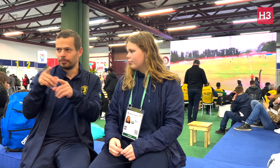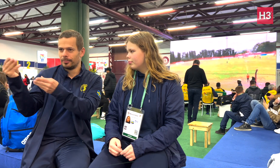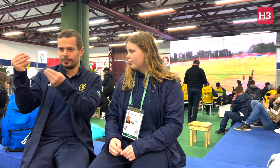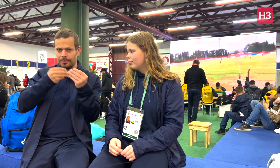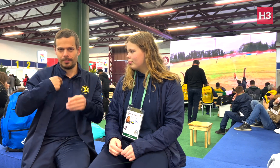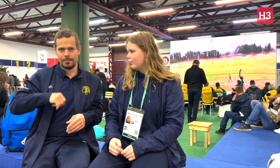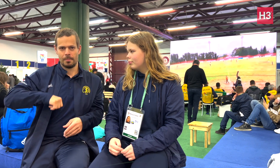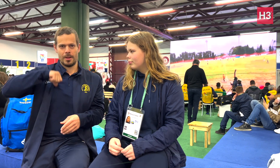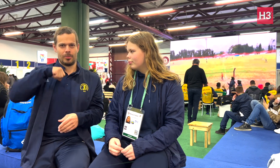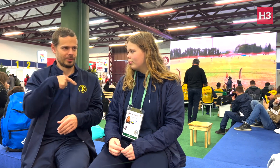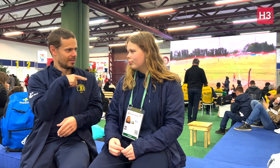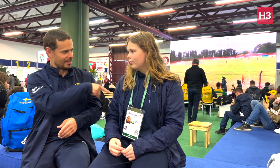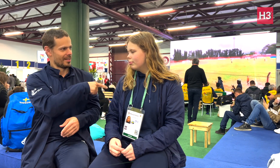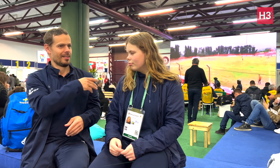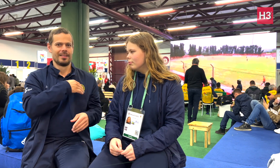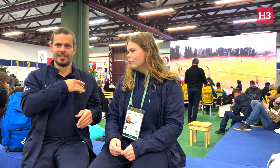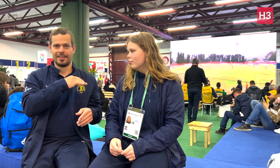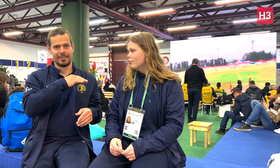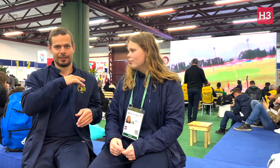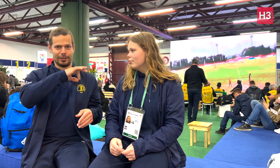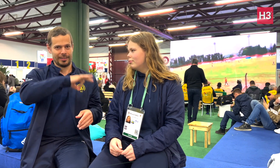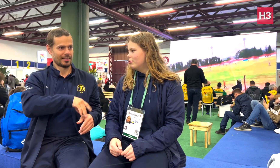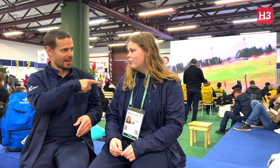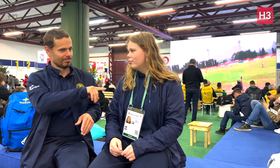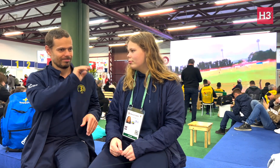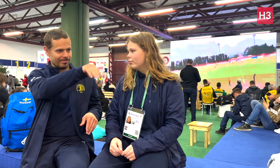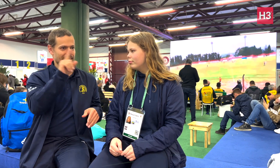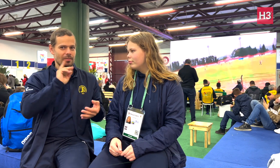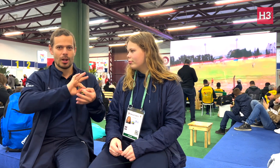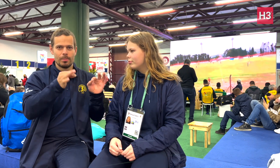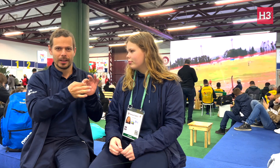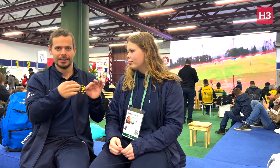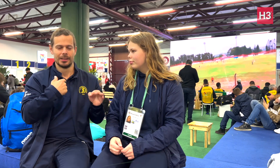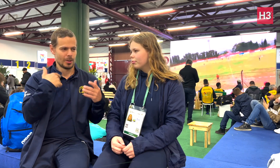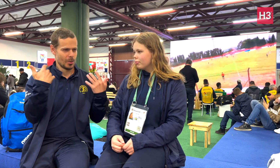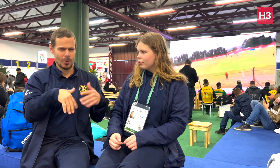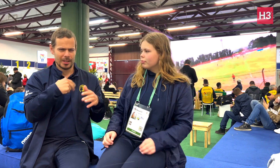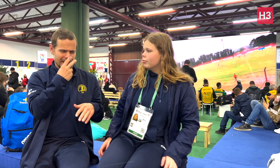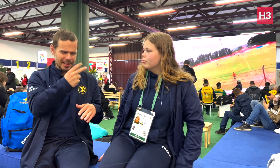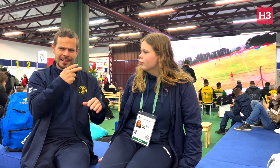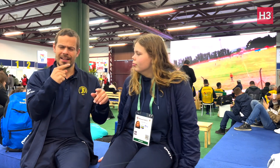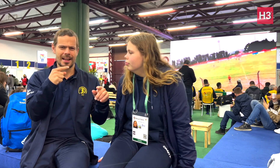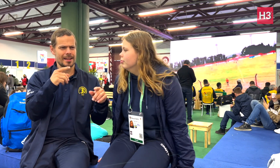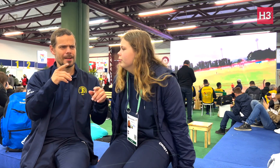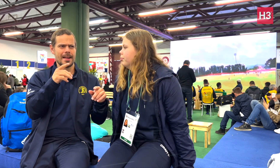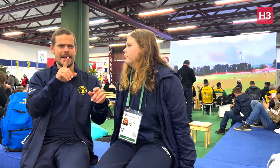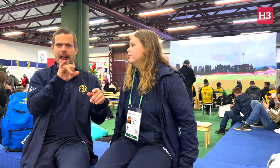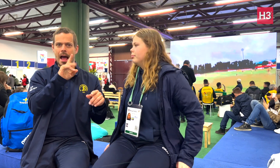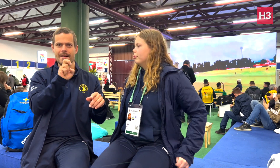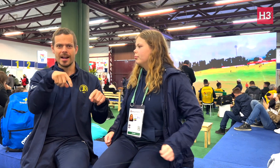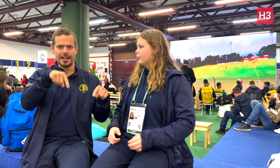It’s the same kind of pride I have for my daughter. It’s so amazing for me to witness my daughter